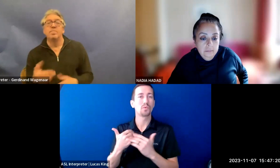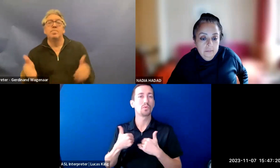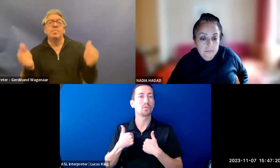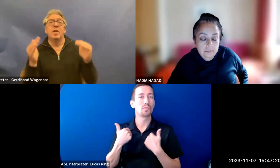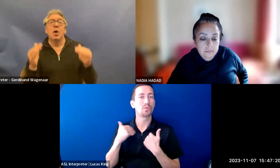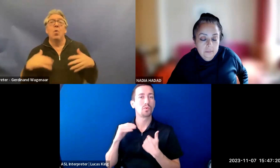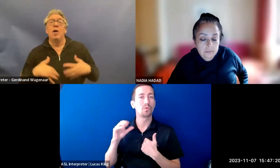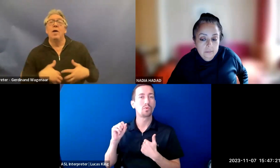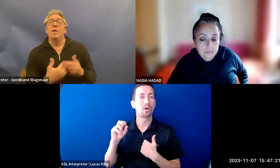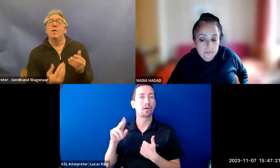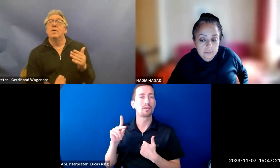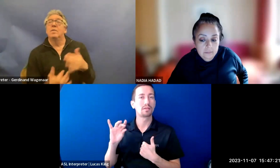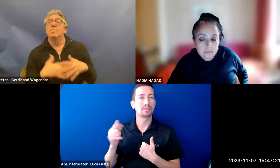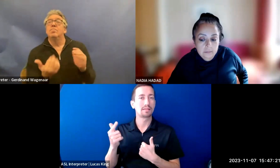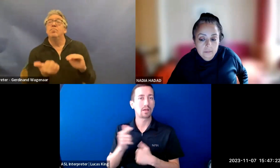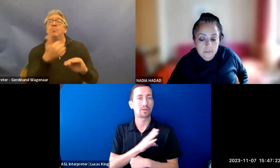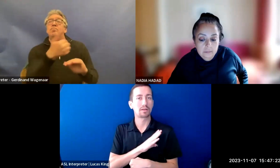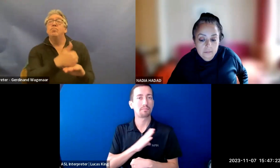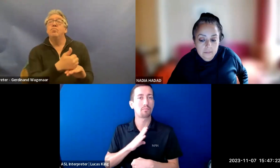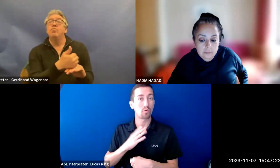to ensure that young people